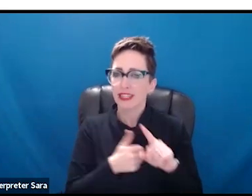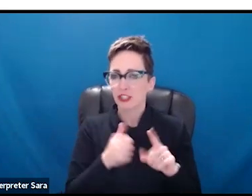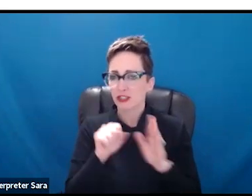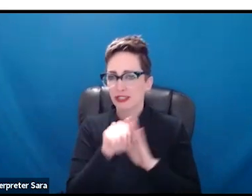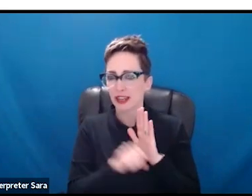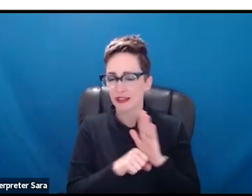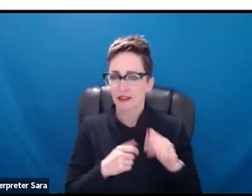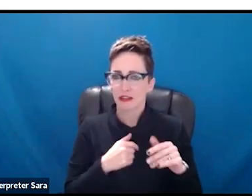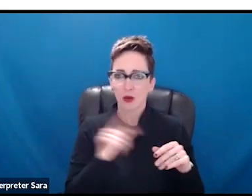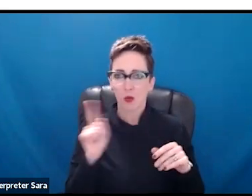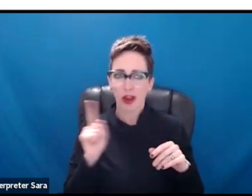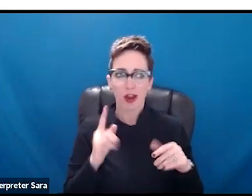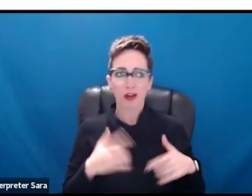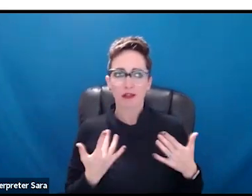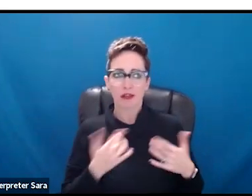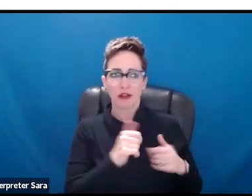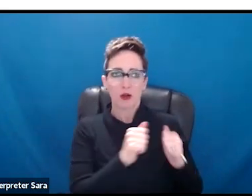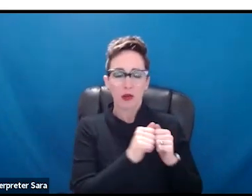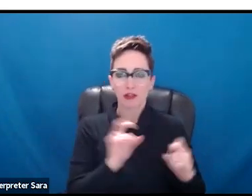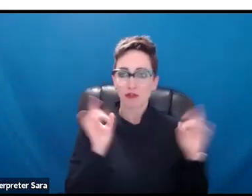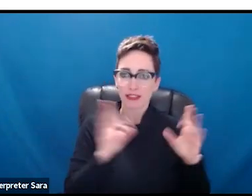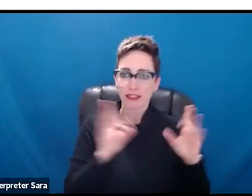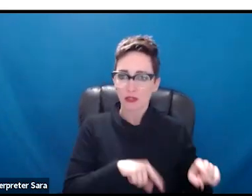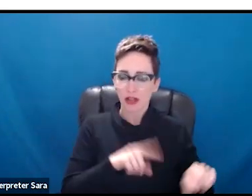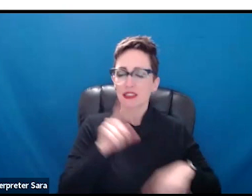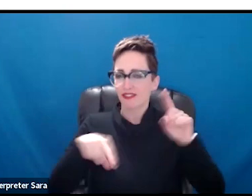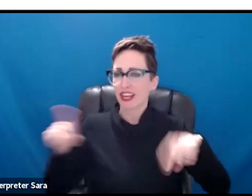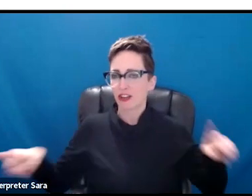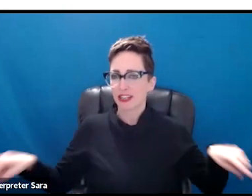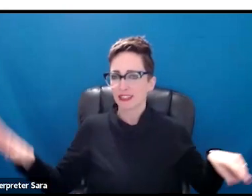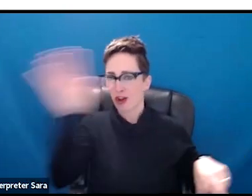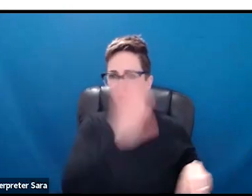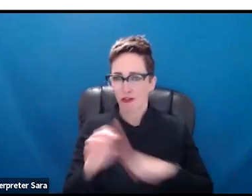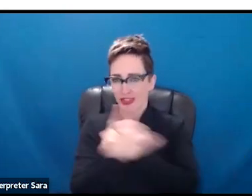So a tailored approach is key. And I think the Training and T.A. Center